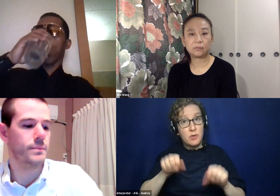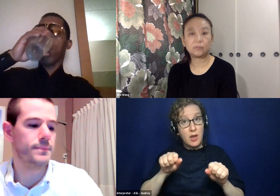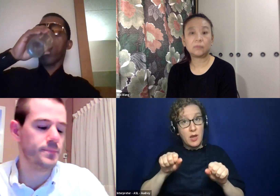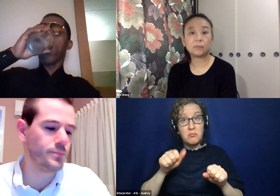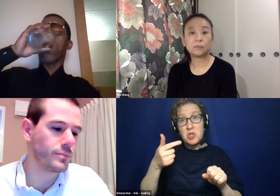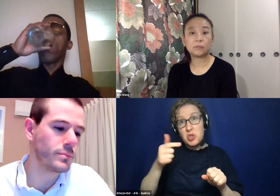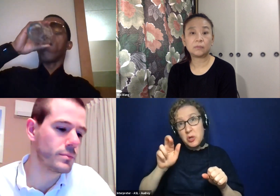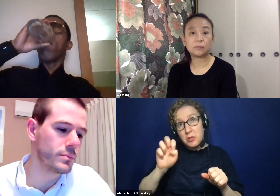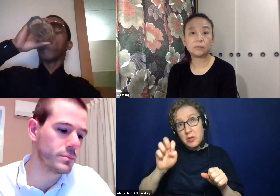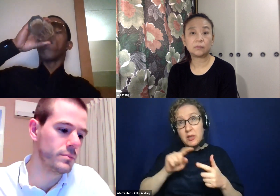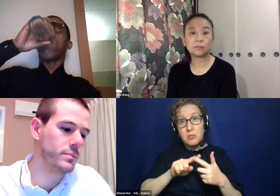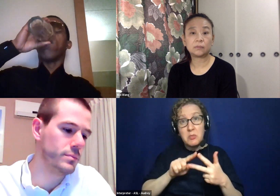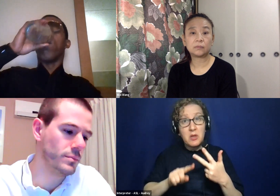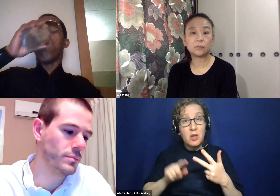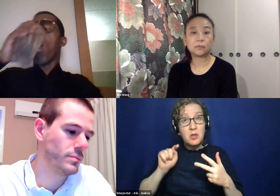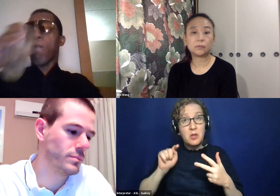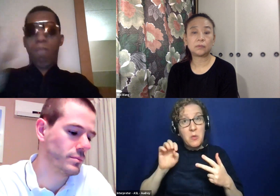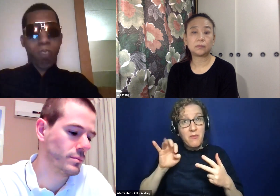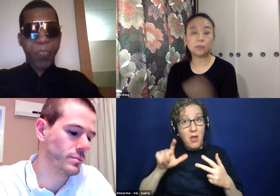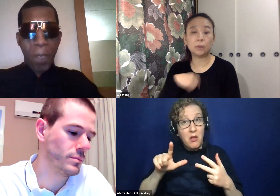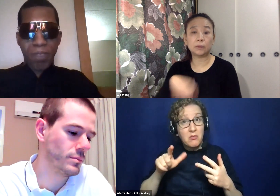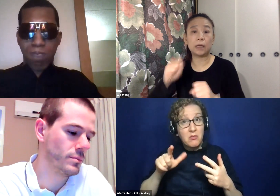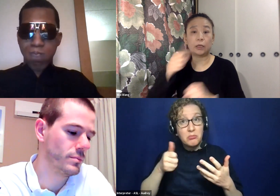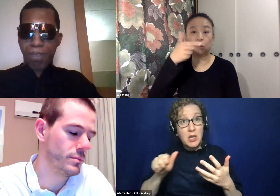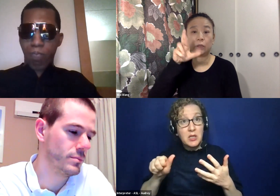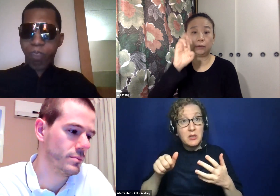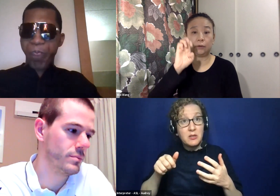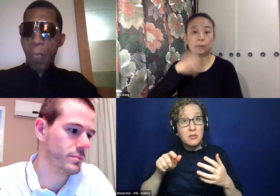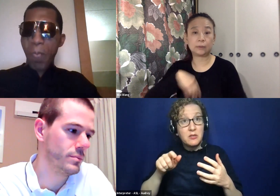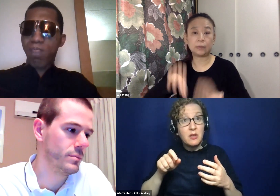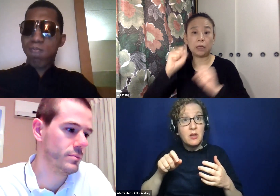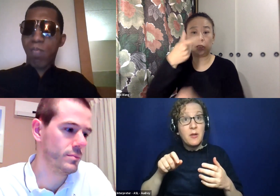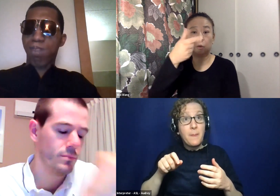You might not have had to take the TOEFL but the GRE or any of those other exams?